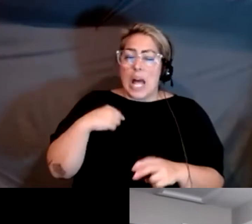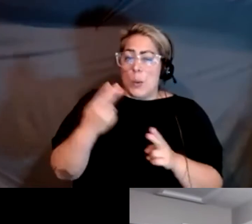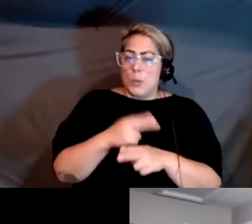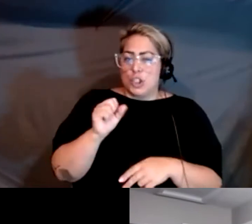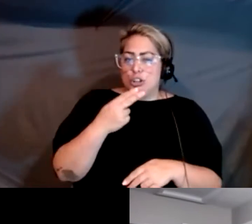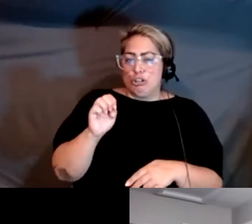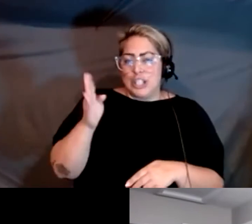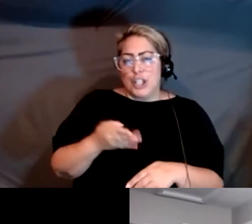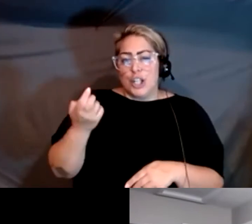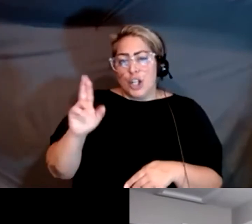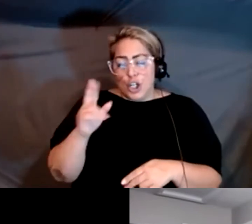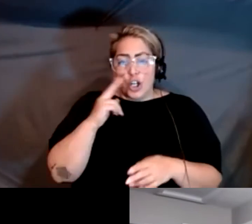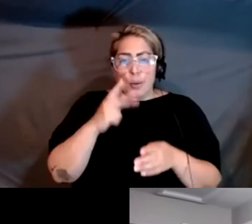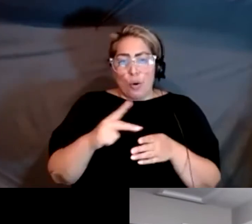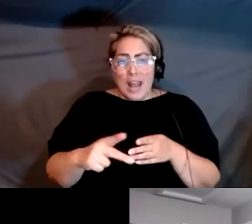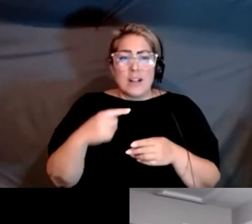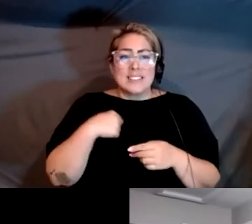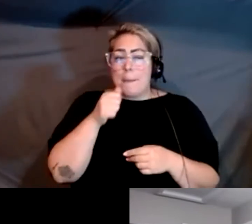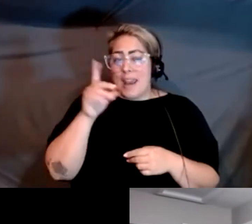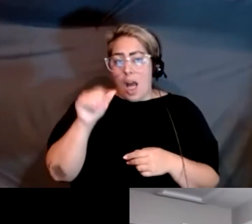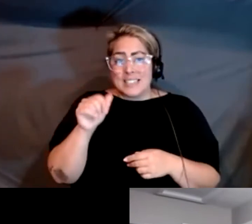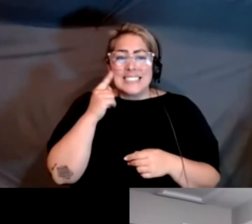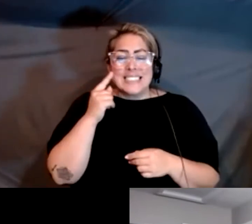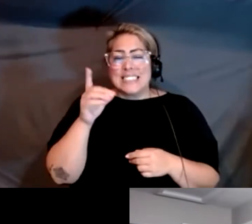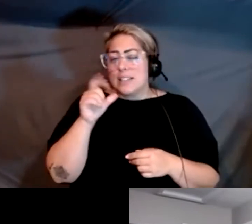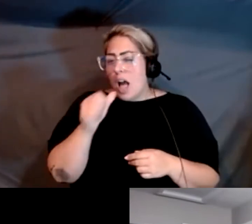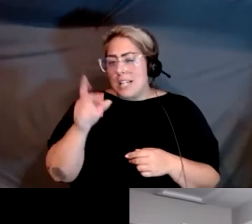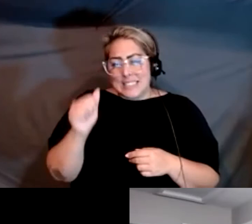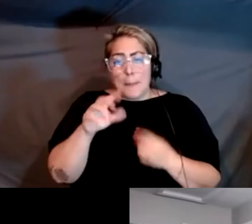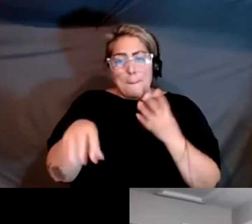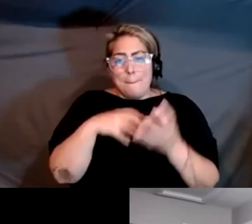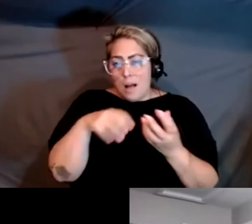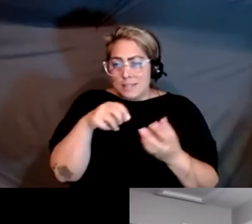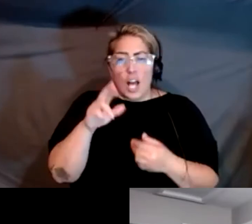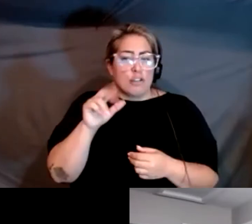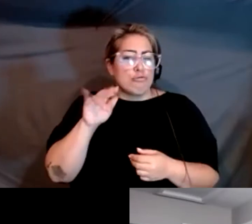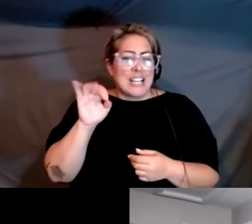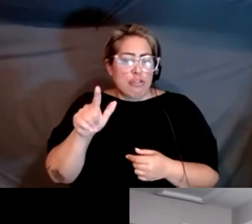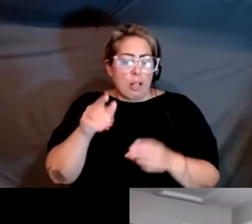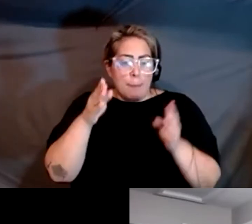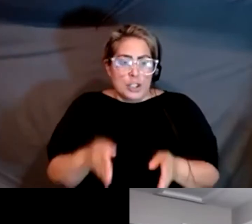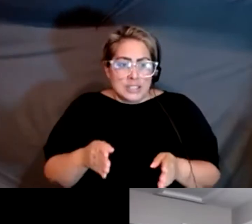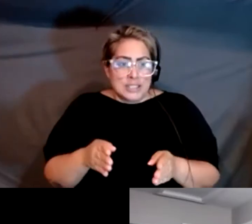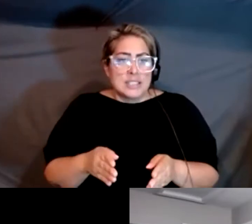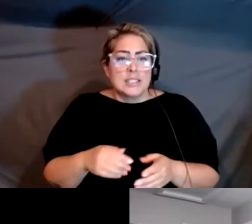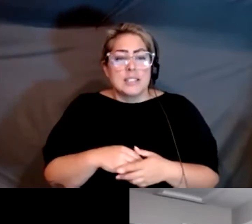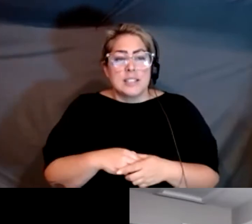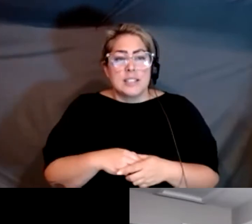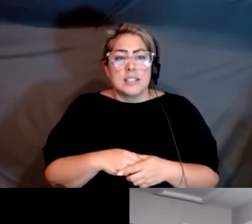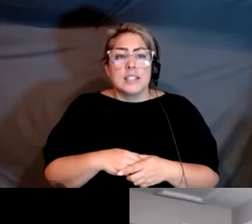I'm currently in the United Kingdom. And that is not covered on the map I have so I am not sure.